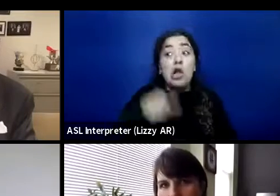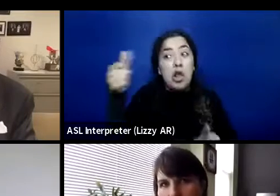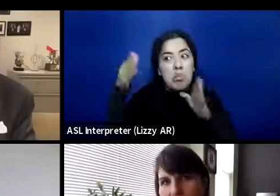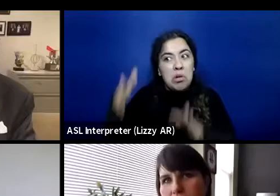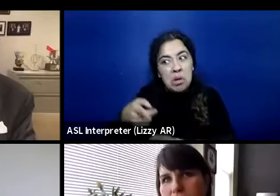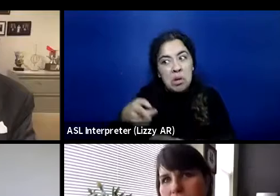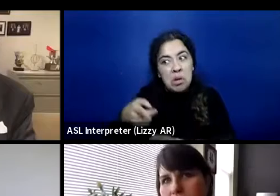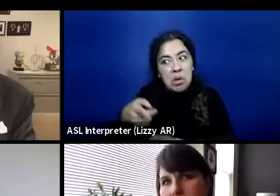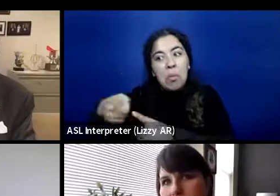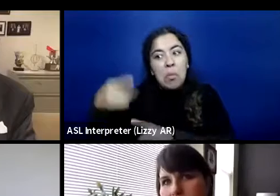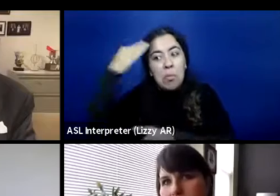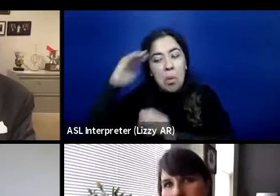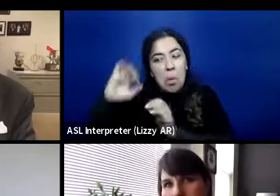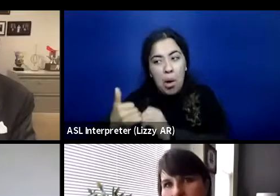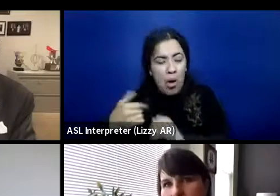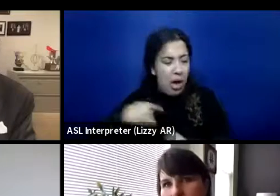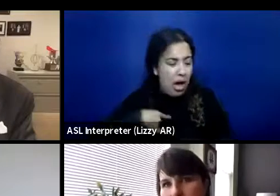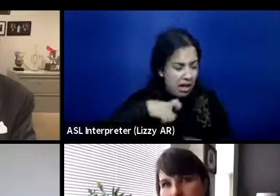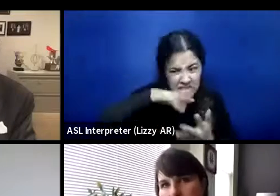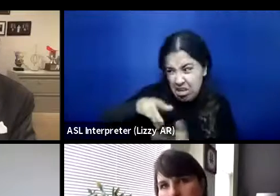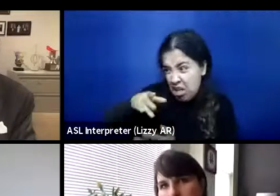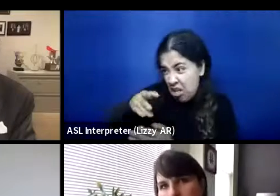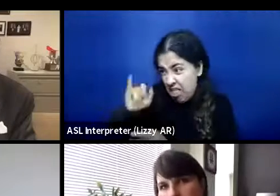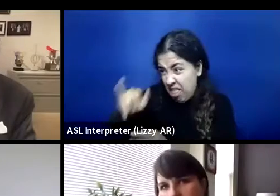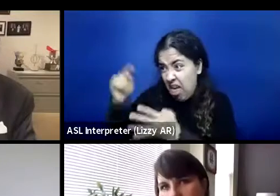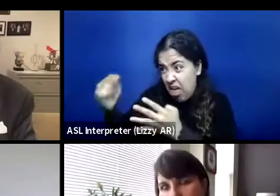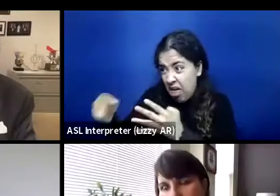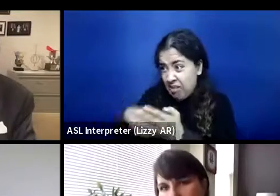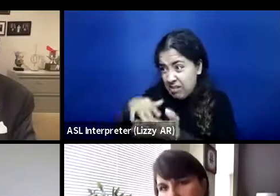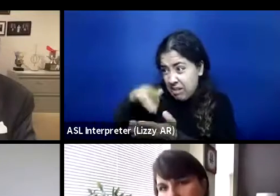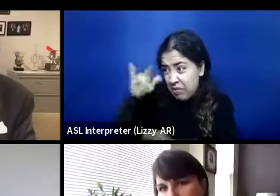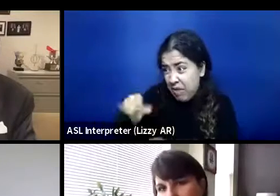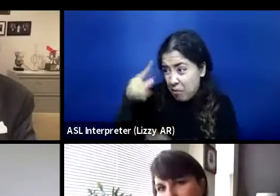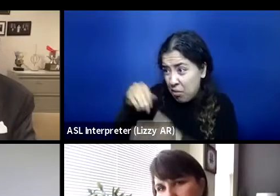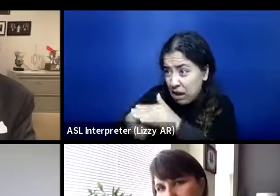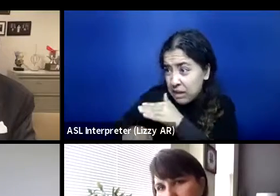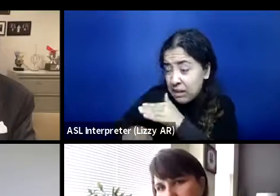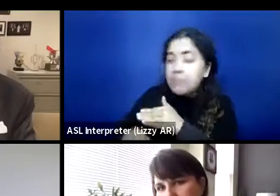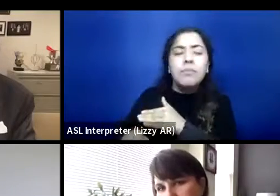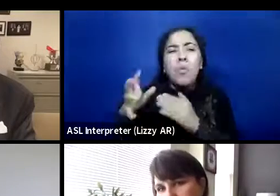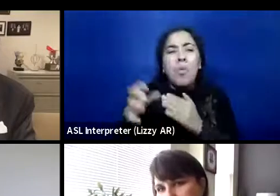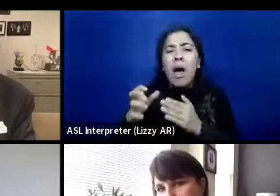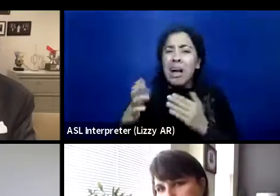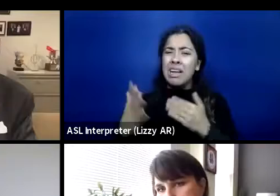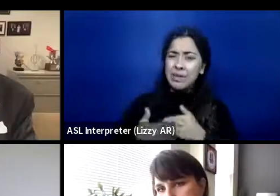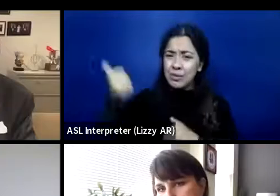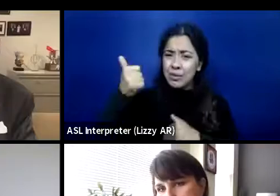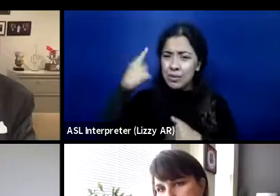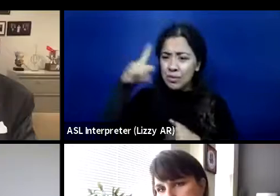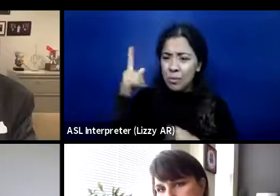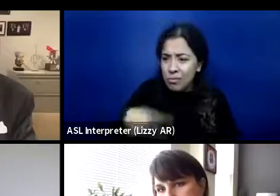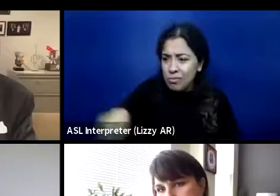and we need to make it easy for them to share and disseminate accessible information, especially things today where literally